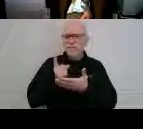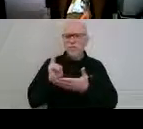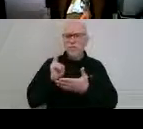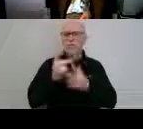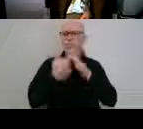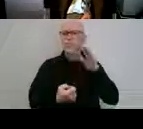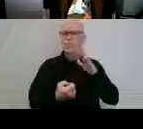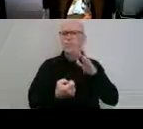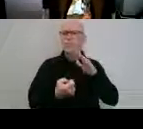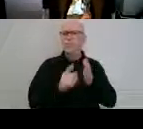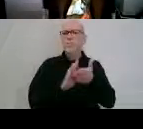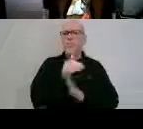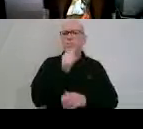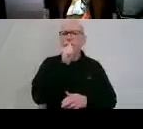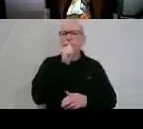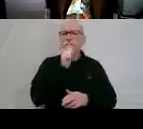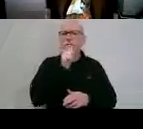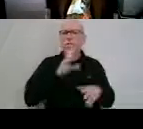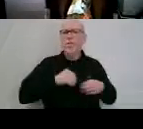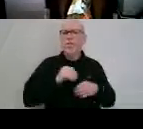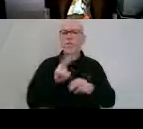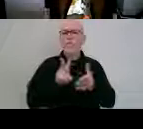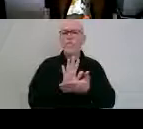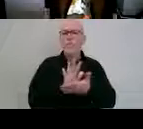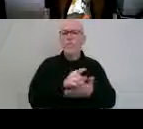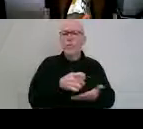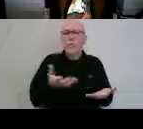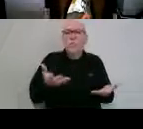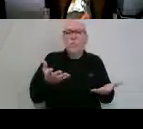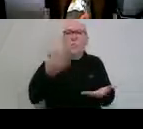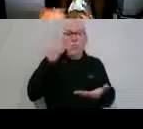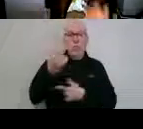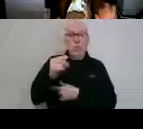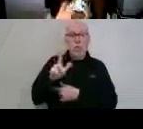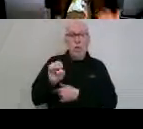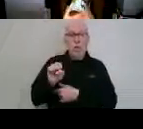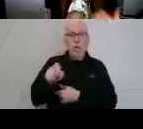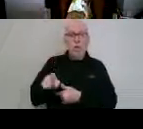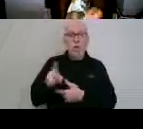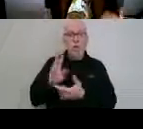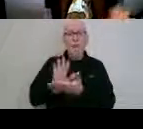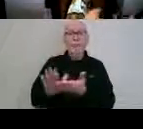It became a private video. And I don't know if that's because Google just kind of cleans house every couple of years